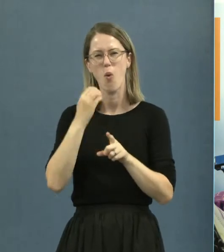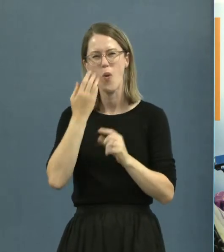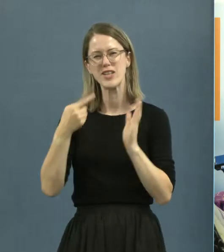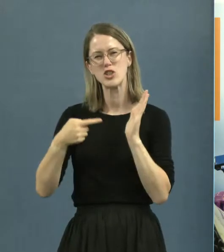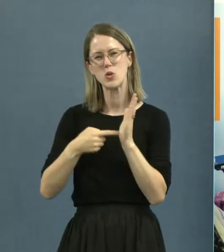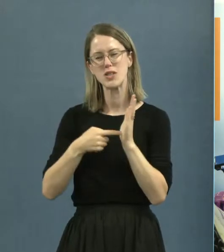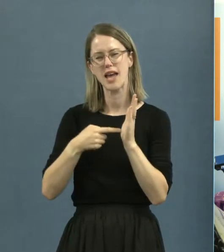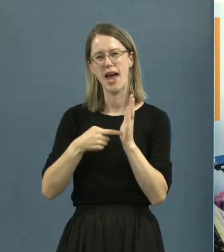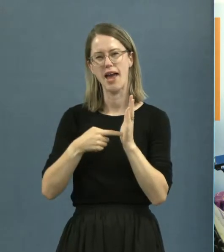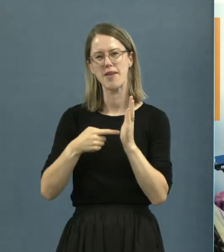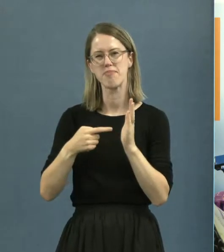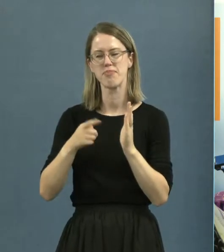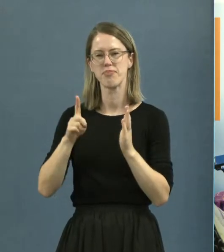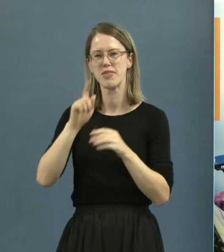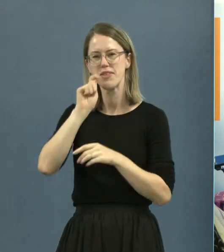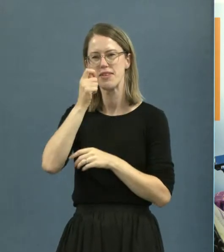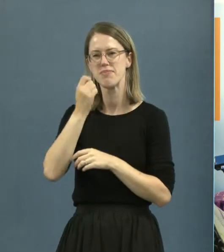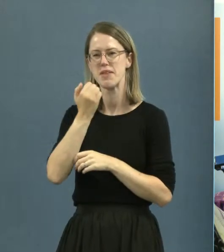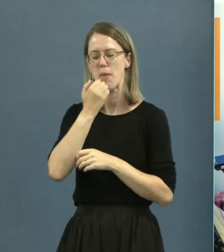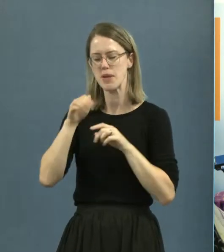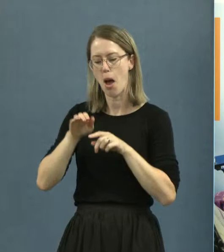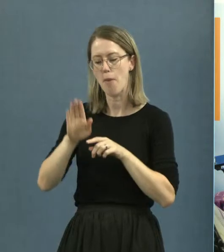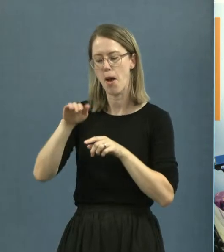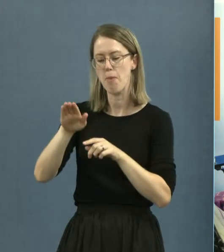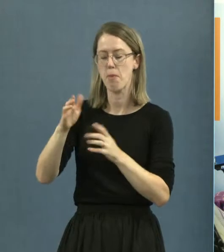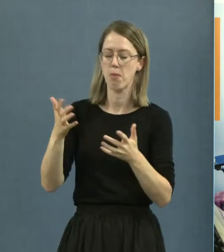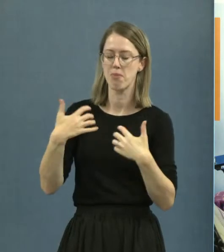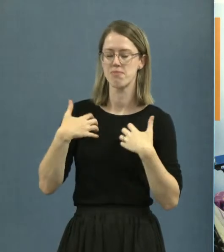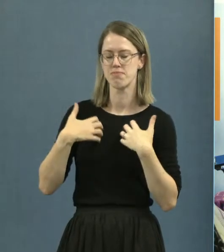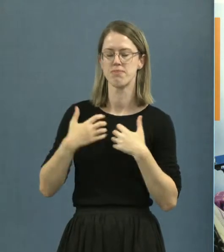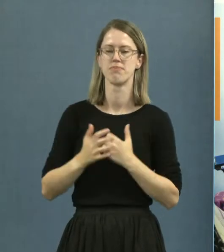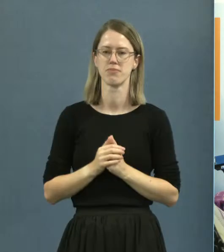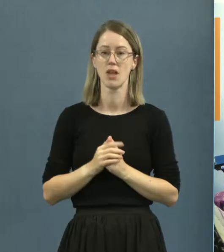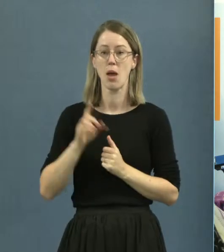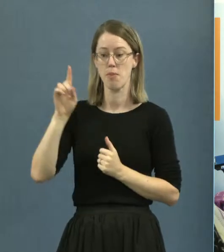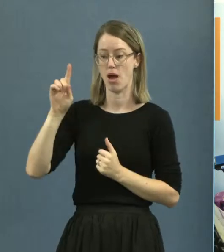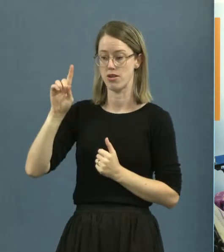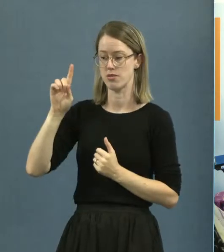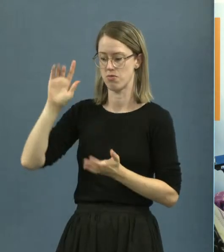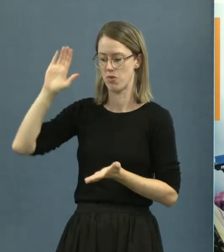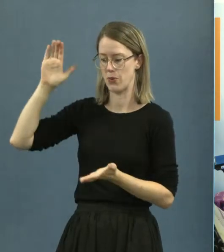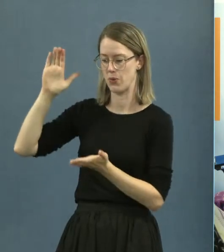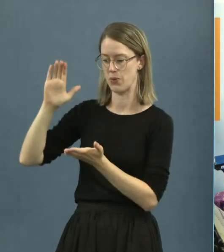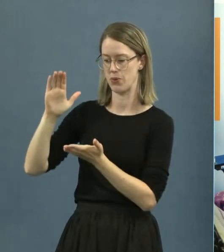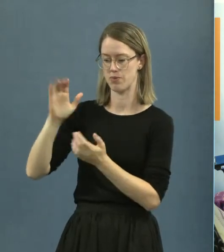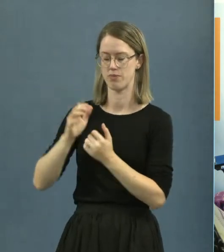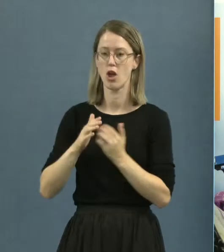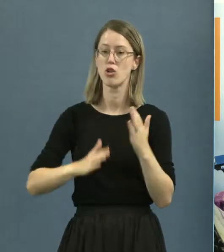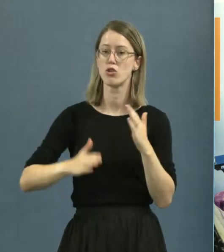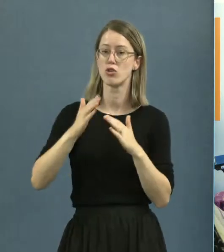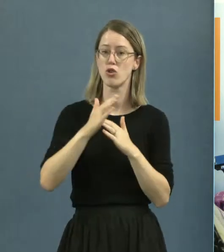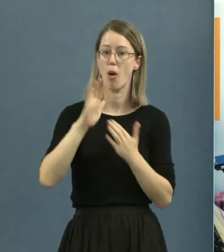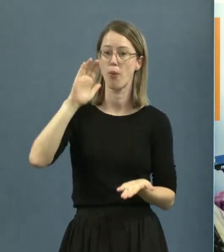send to see a bit of a Tuesday surge. - tend to see. The reduction in case numbers has